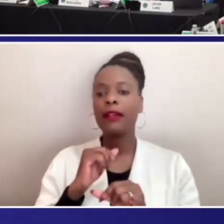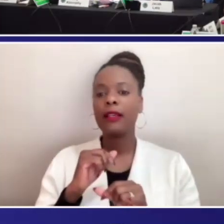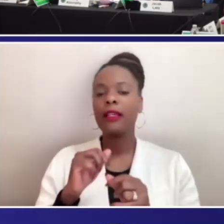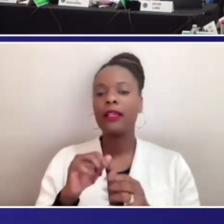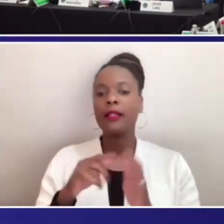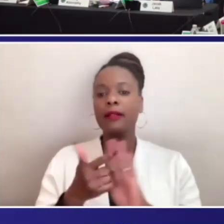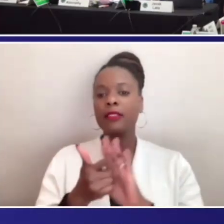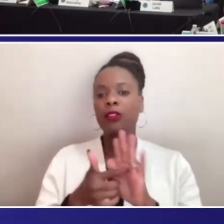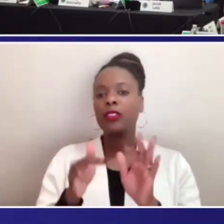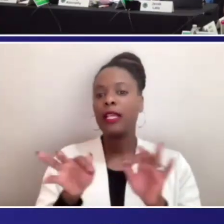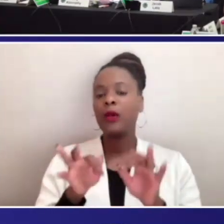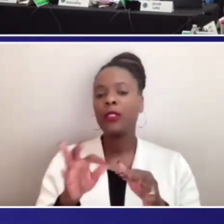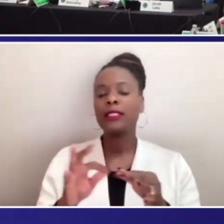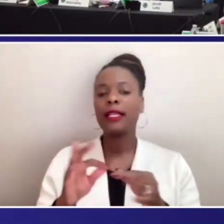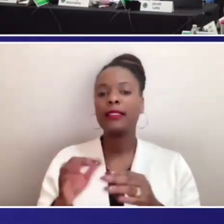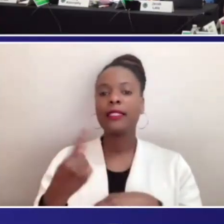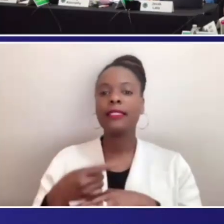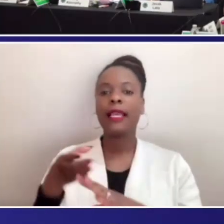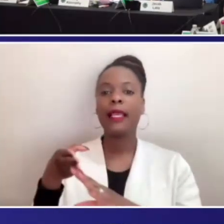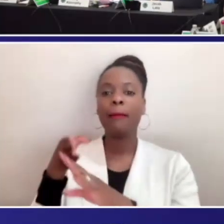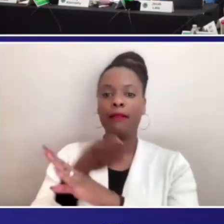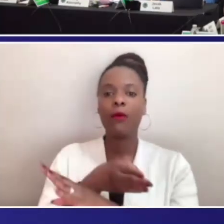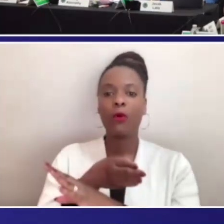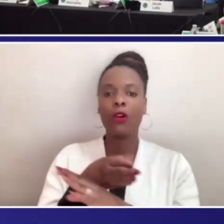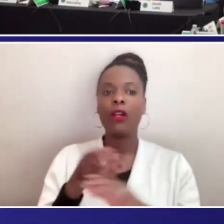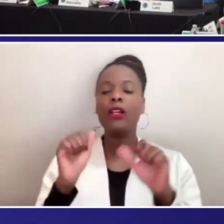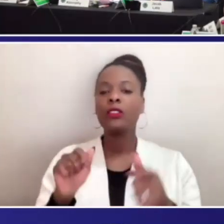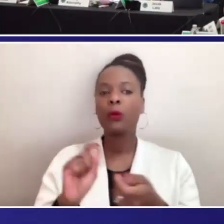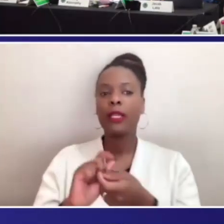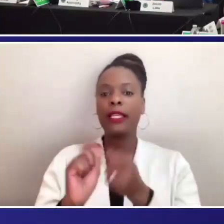says the day before. And so we were able to change this to June 30th.